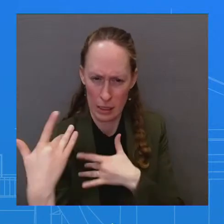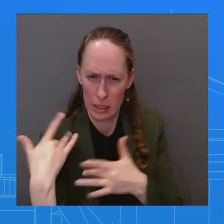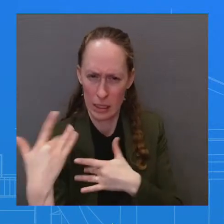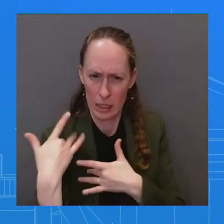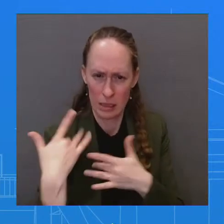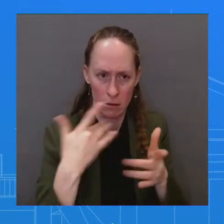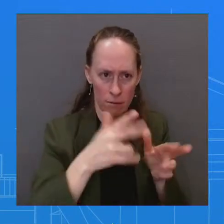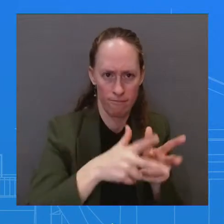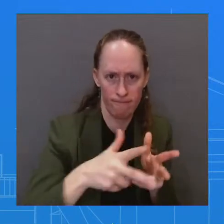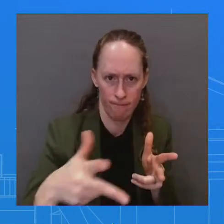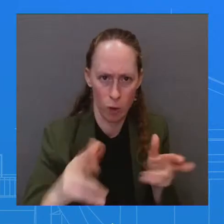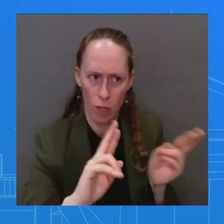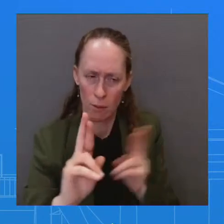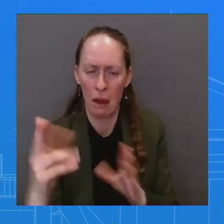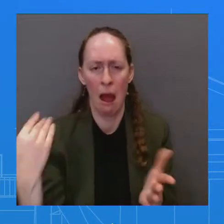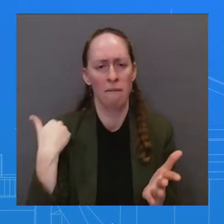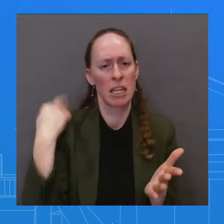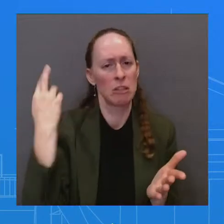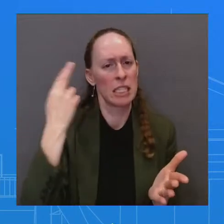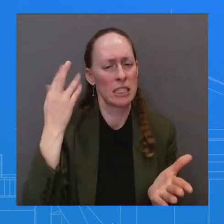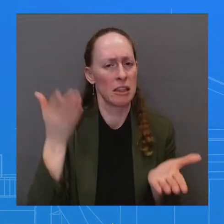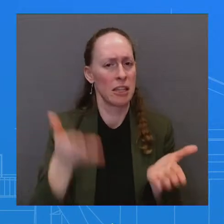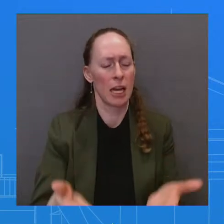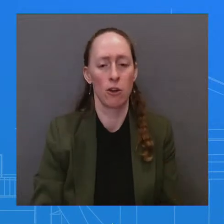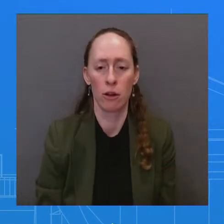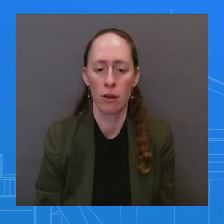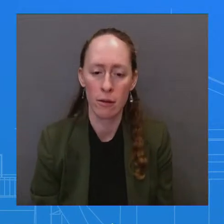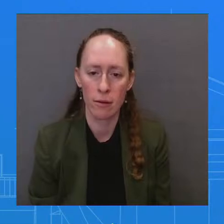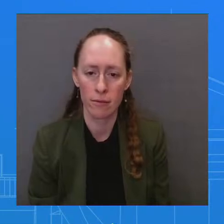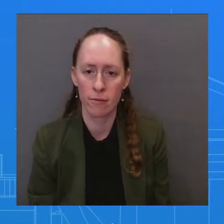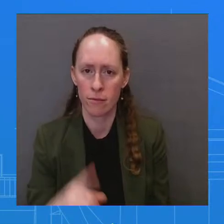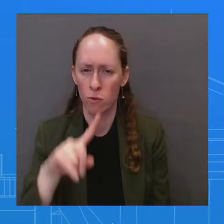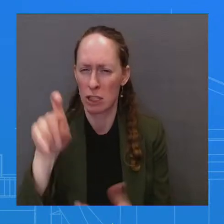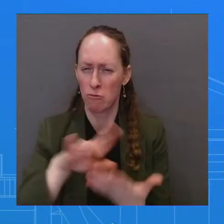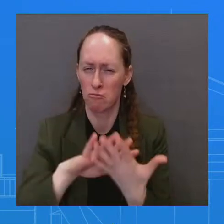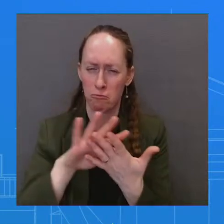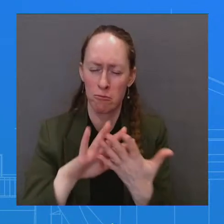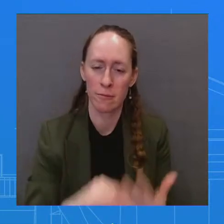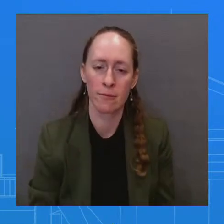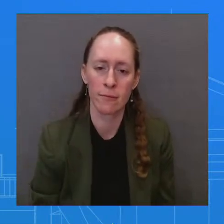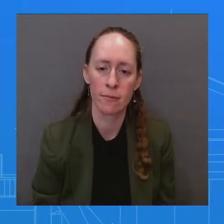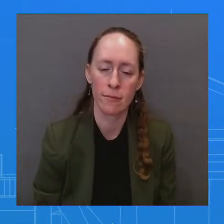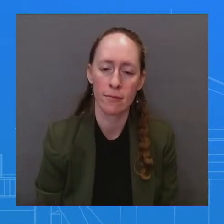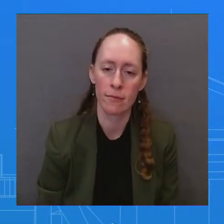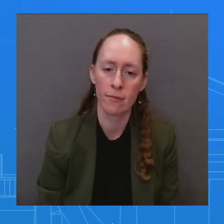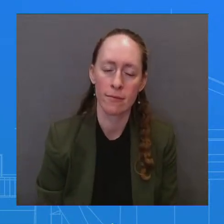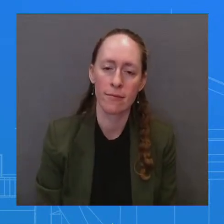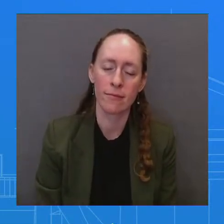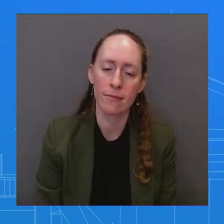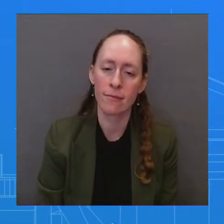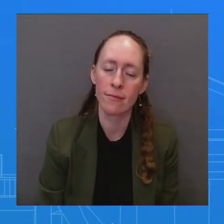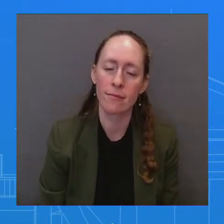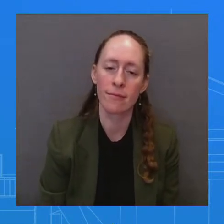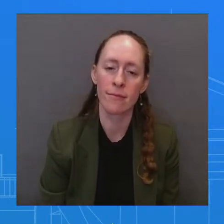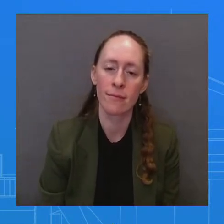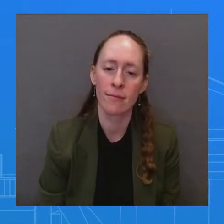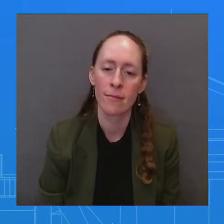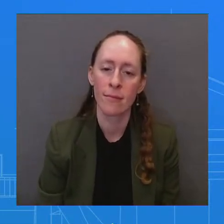Mr. Kirby: Well, we certainly hope so. I mean, we're going to watch this very, very closely. We're certainly hoping that another batch of hostages gets released today as part of the fourth